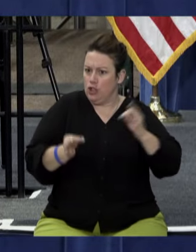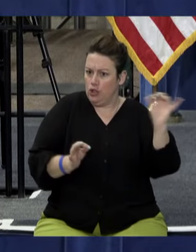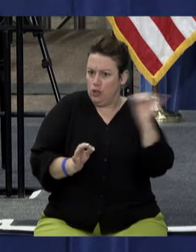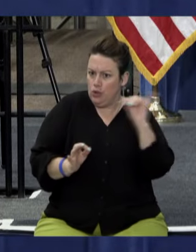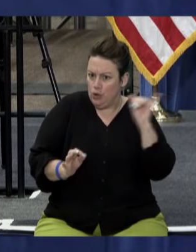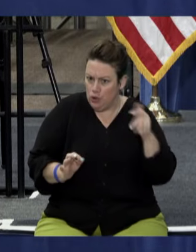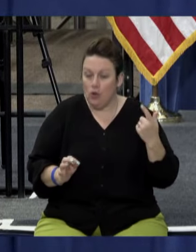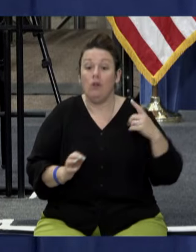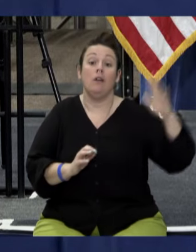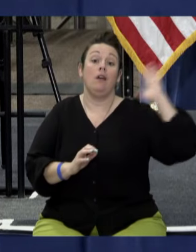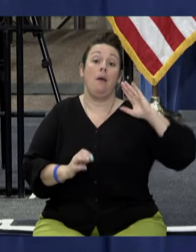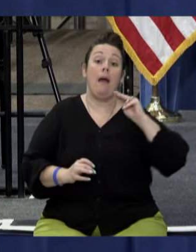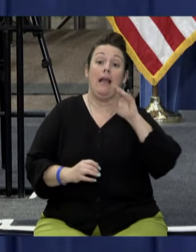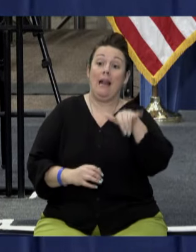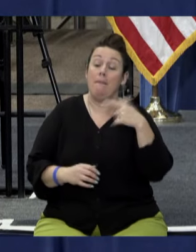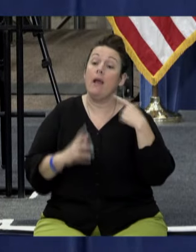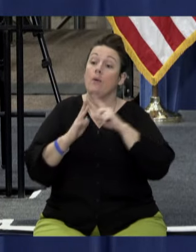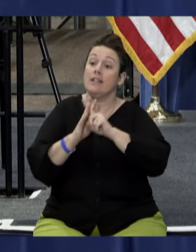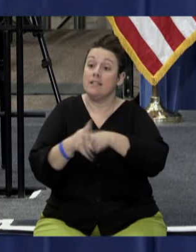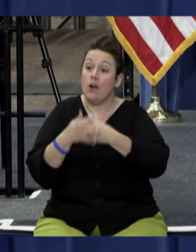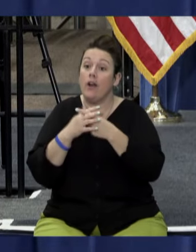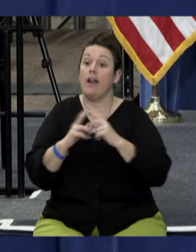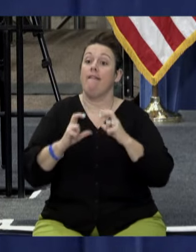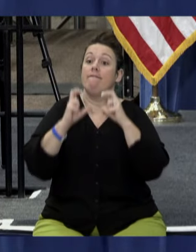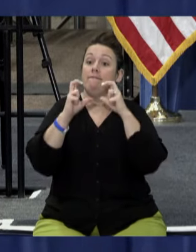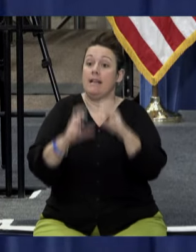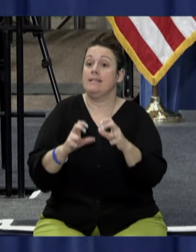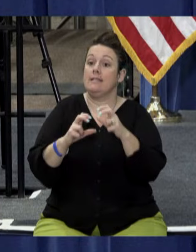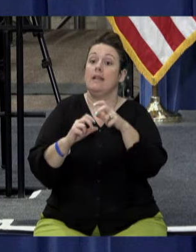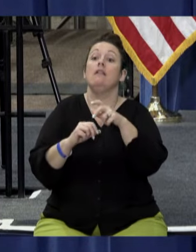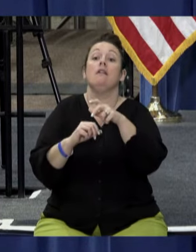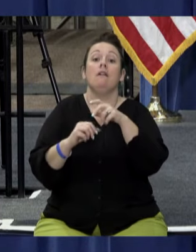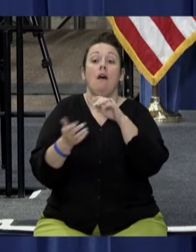Back in May, we started best medical interest for our veterans. Now we only have a specific group.